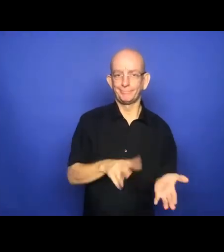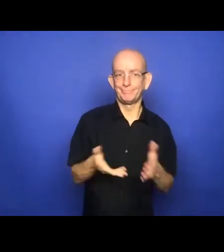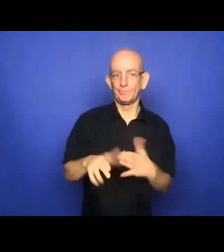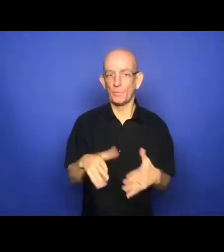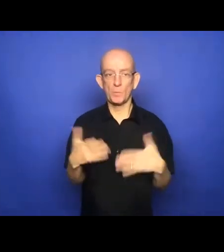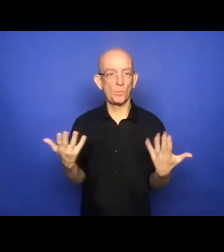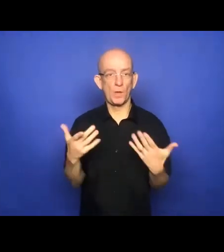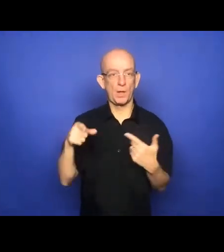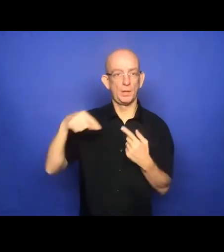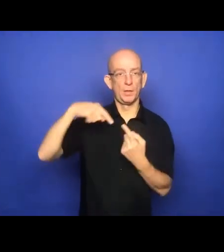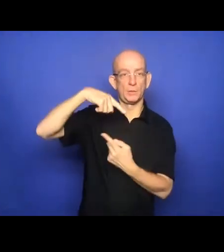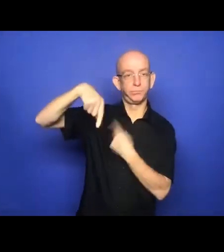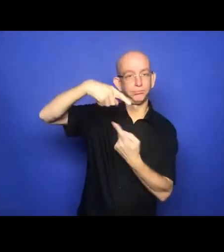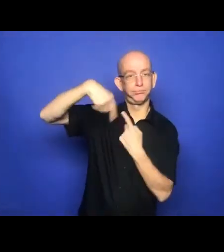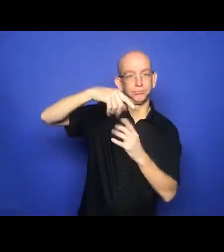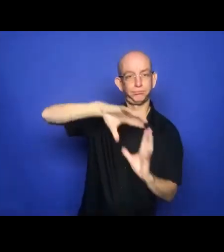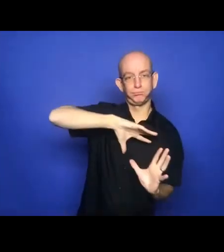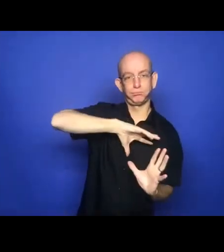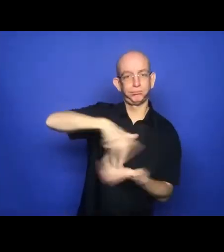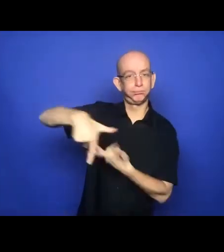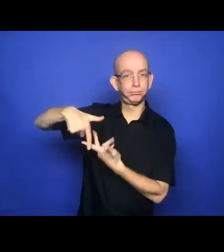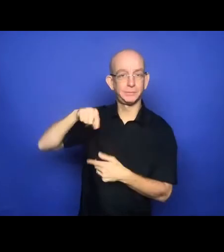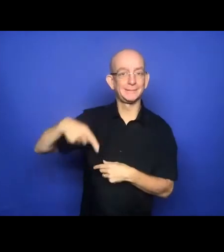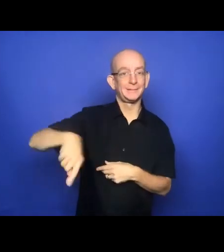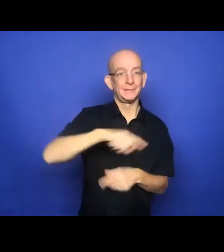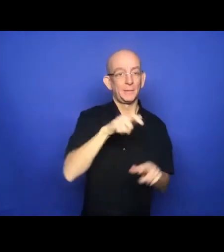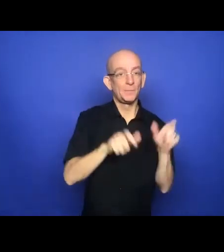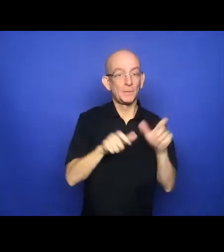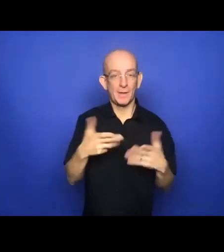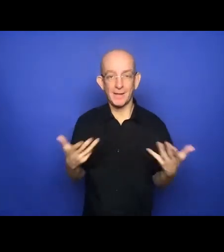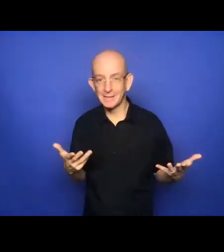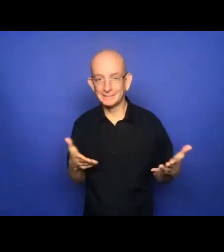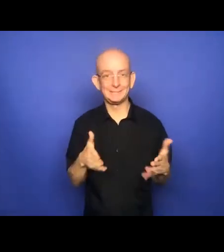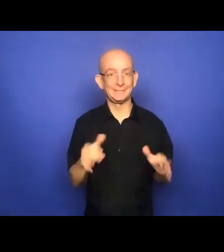Findings highlight that there needs to be a multi-sectoral